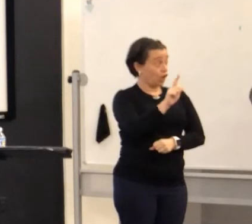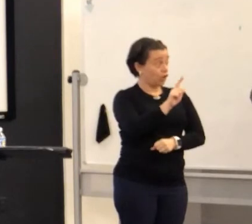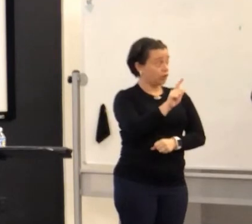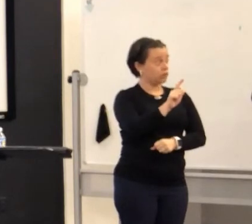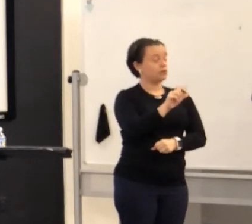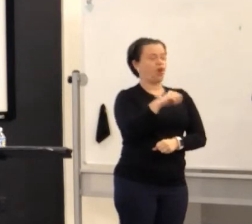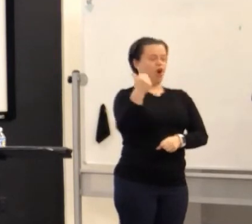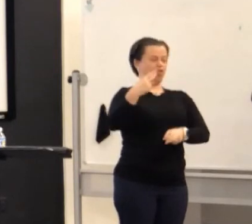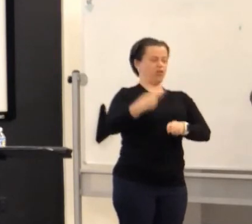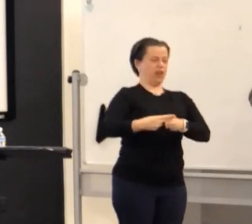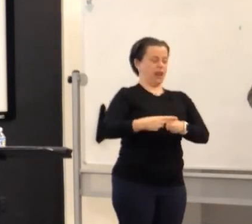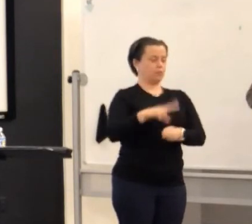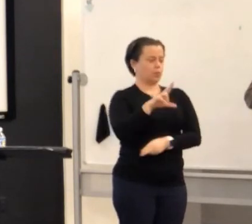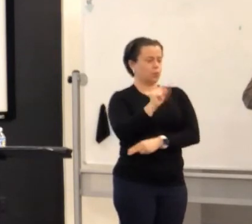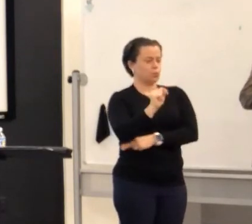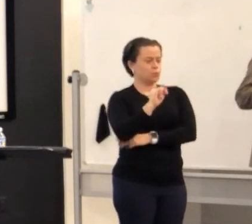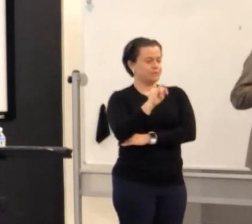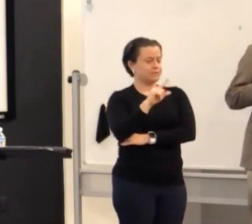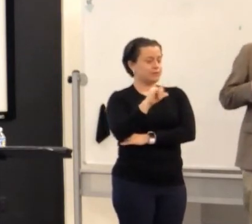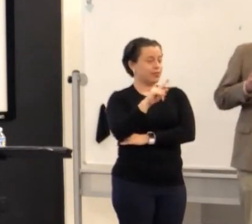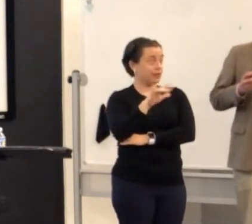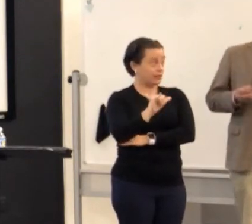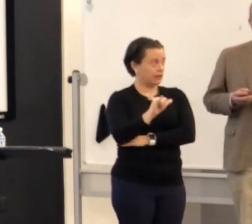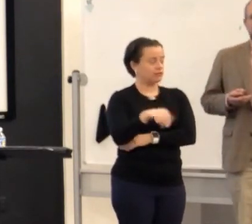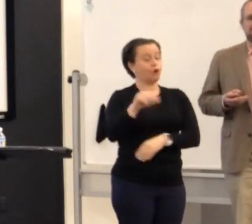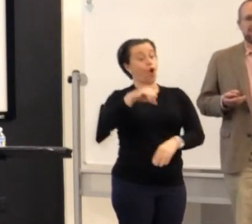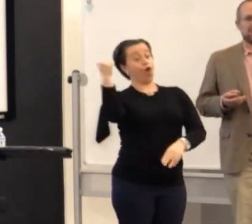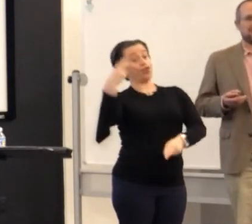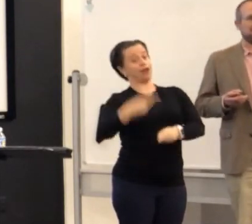or non provisional patent application